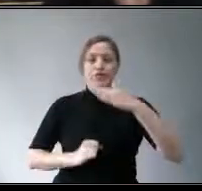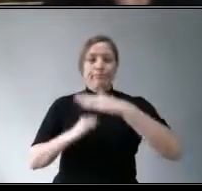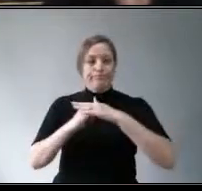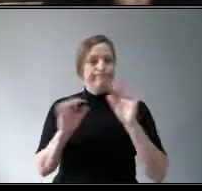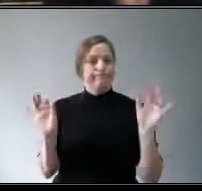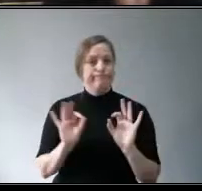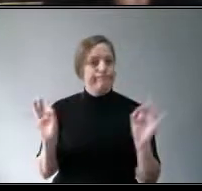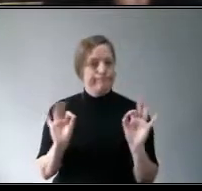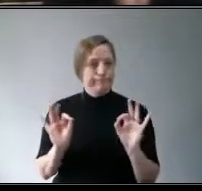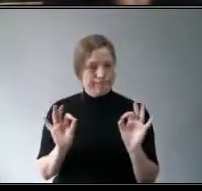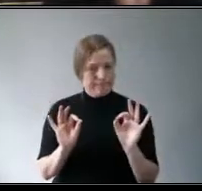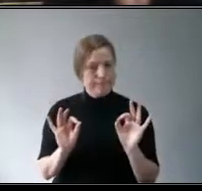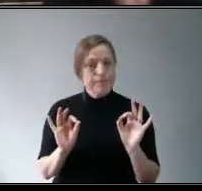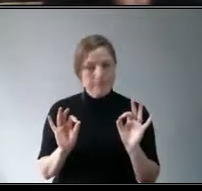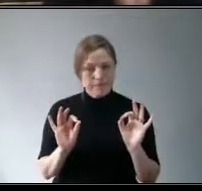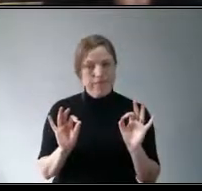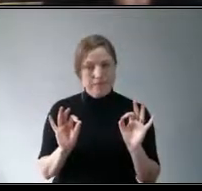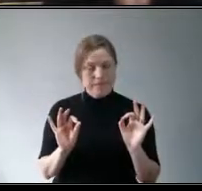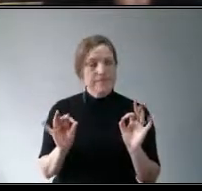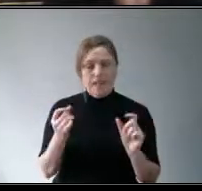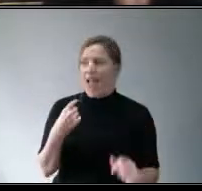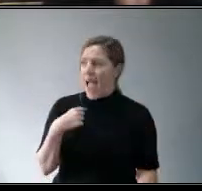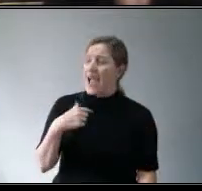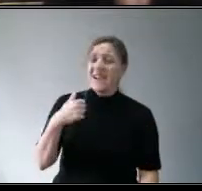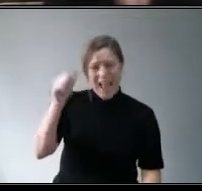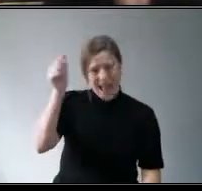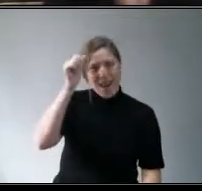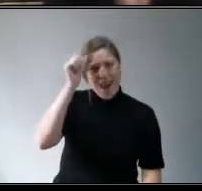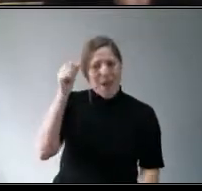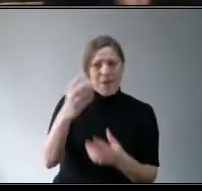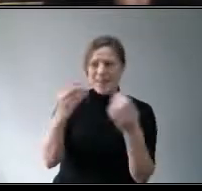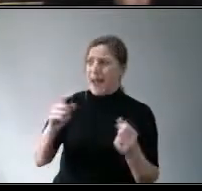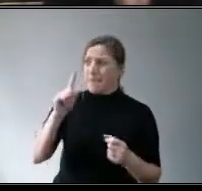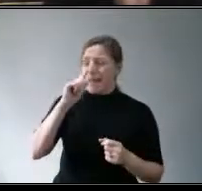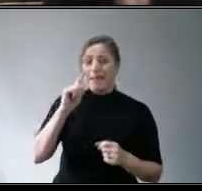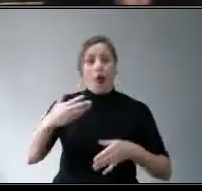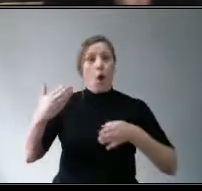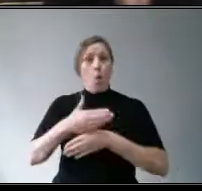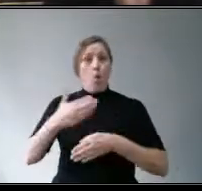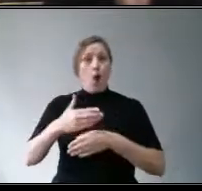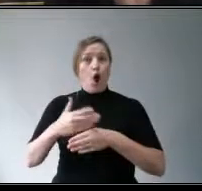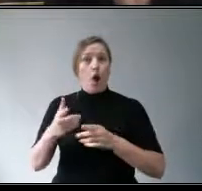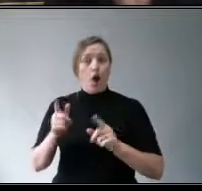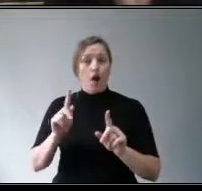have um career changes you know lots of us have multiple different careers some sometimes